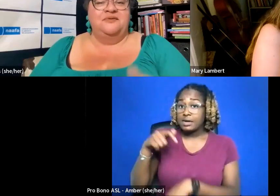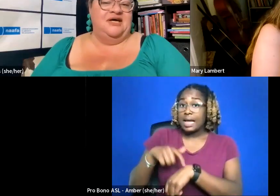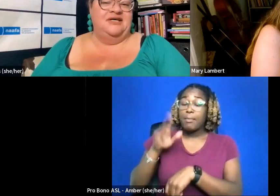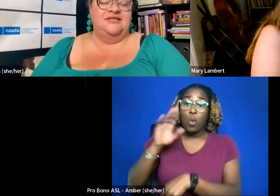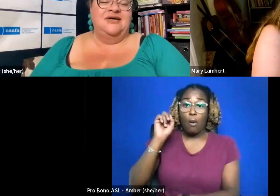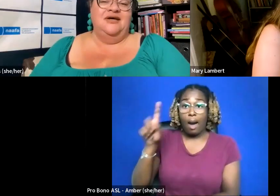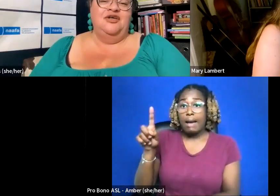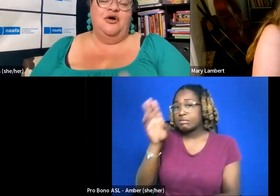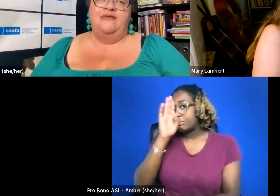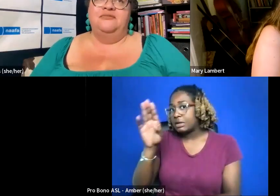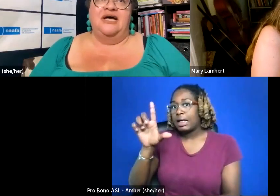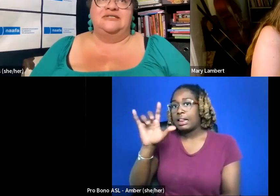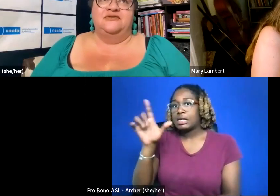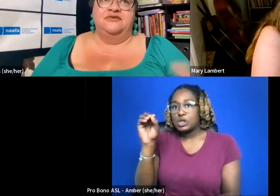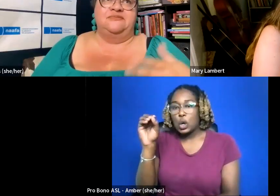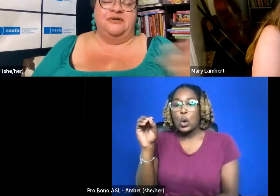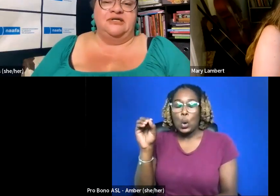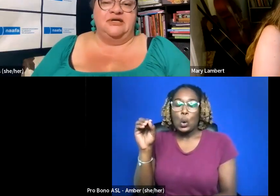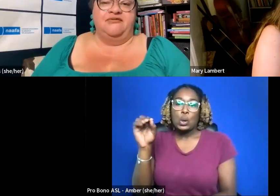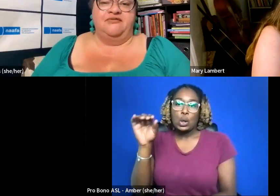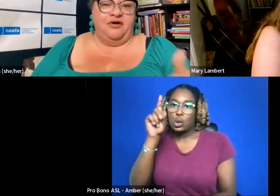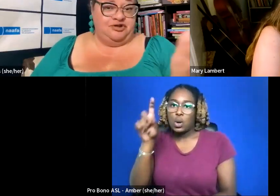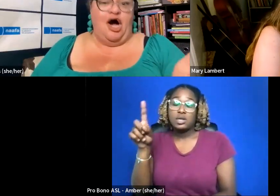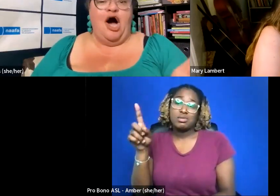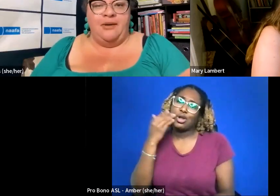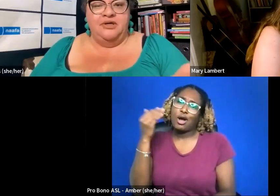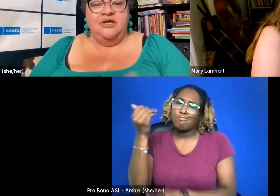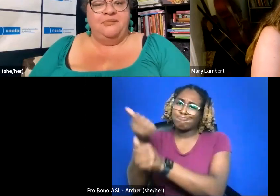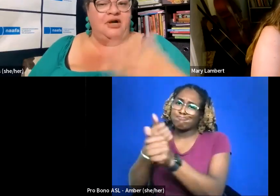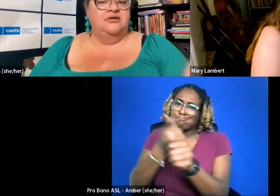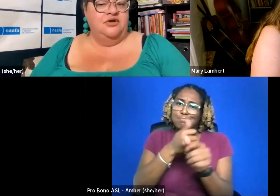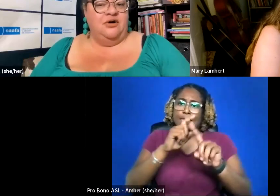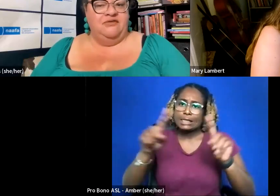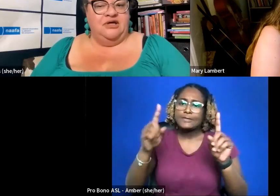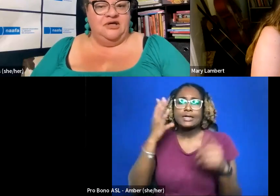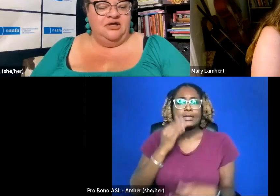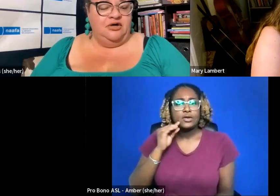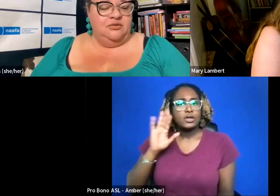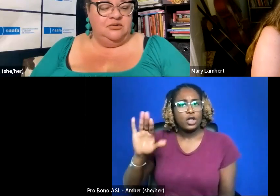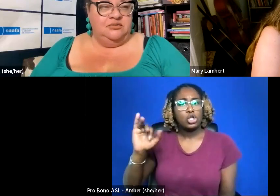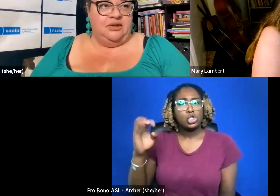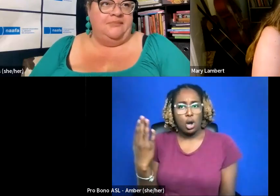because, you know, everybody has a different experience of their but also of the, you know, like